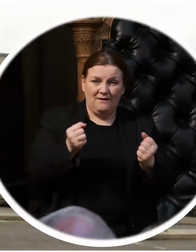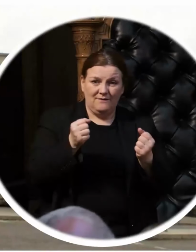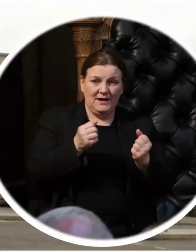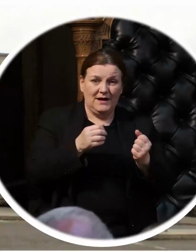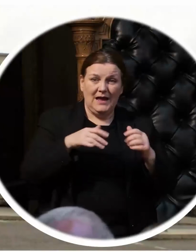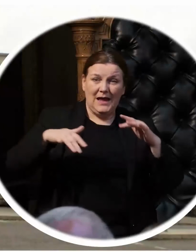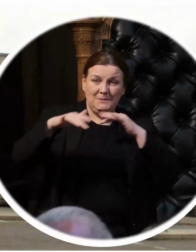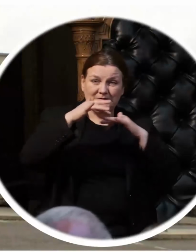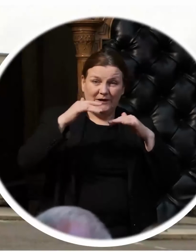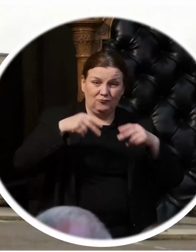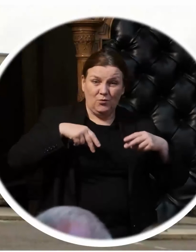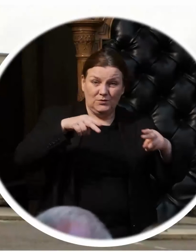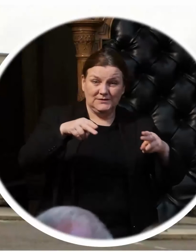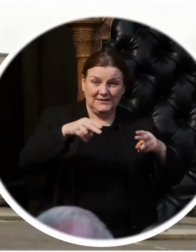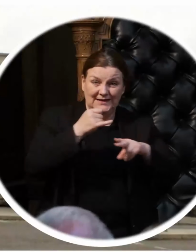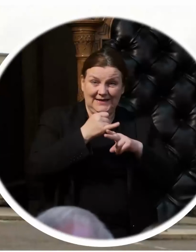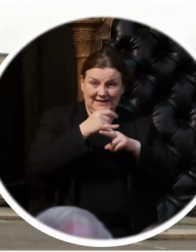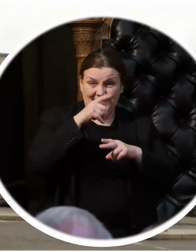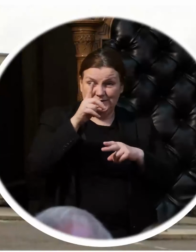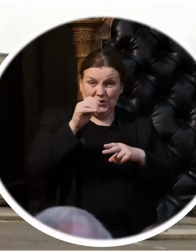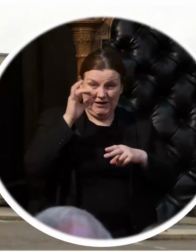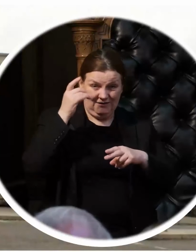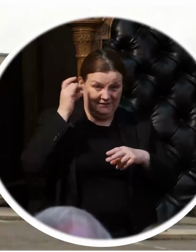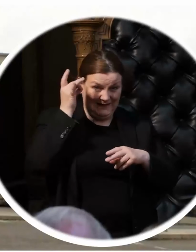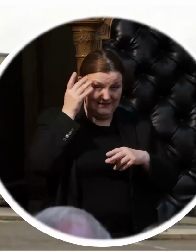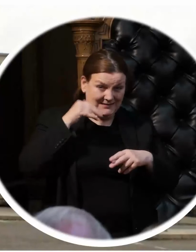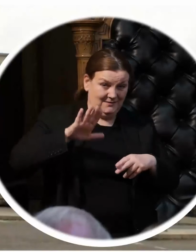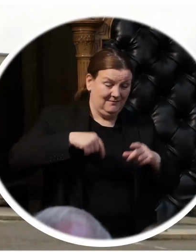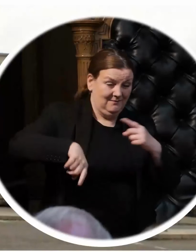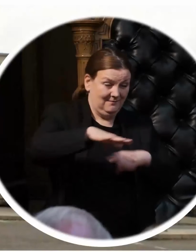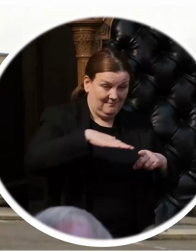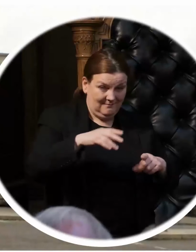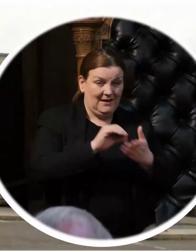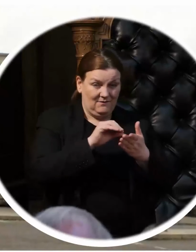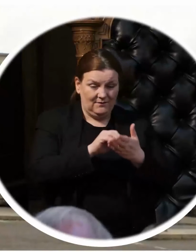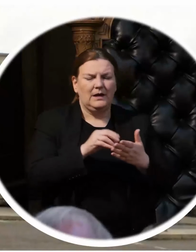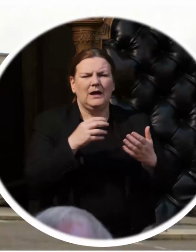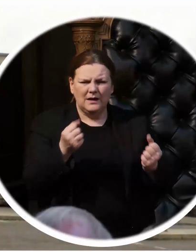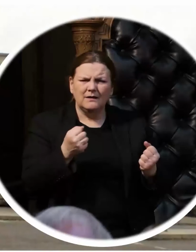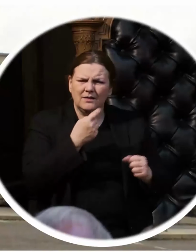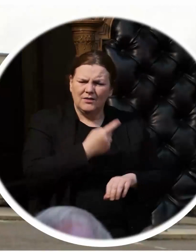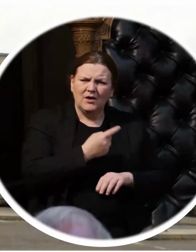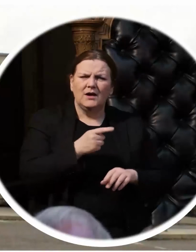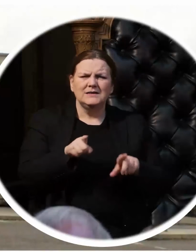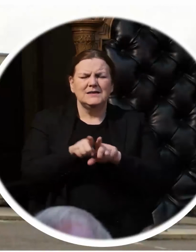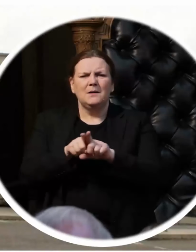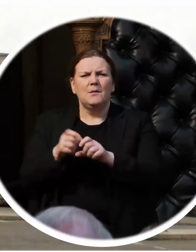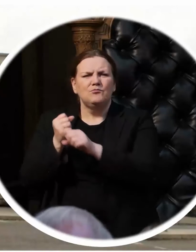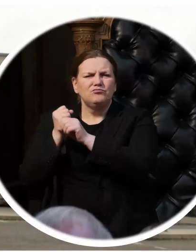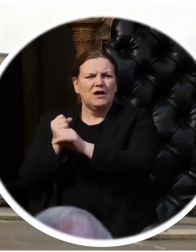There used to be the Atmospheric Railway was there and again he had it, it still exists in Brighton, along the sea front in Brighton,